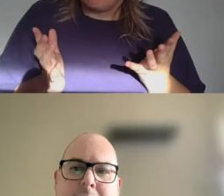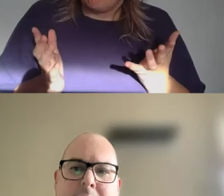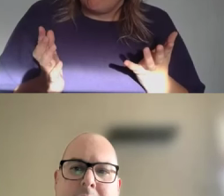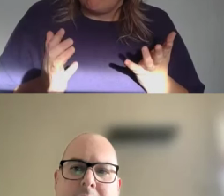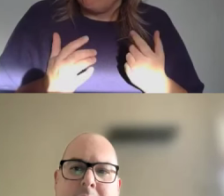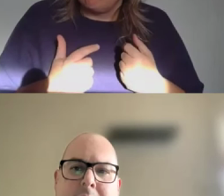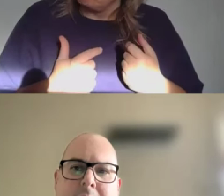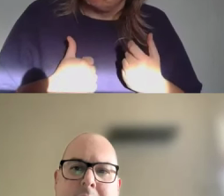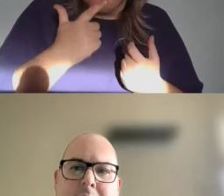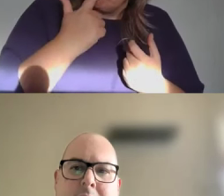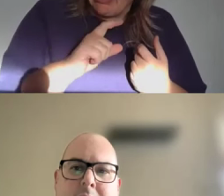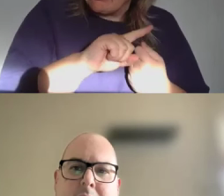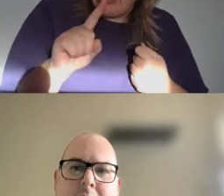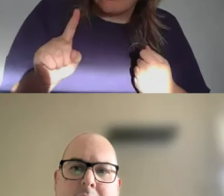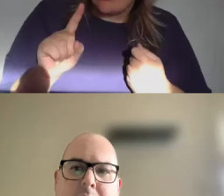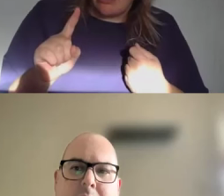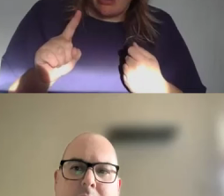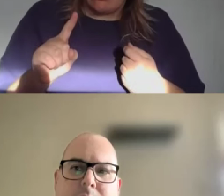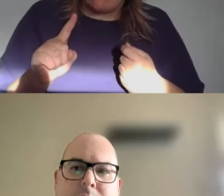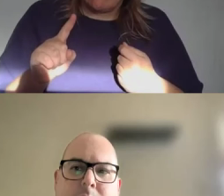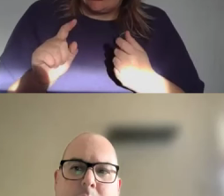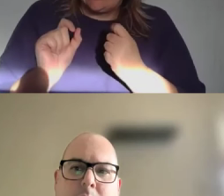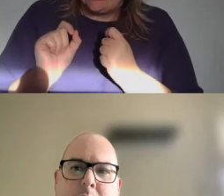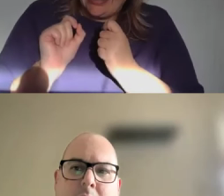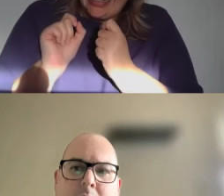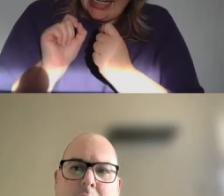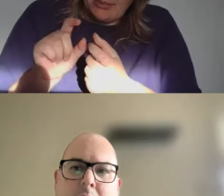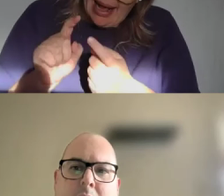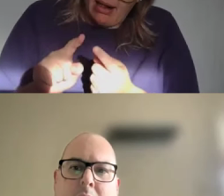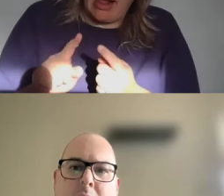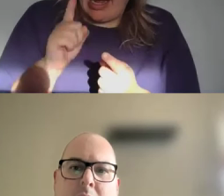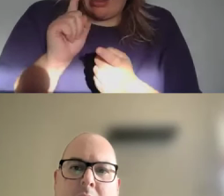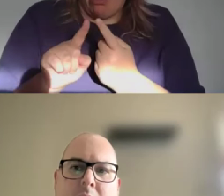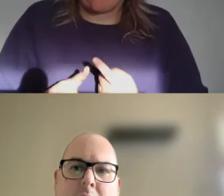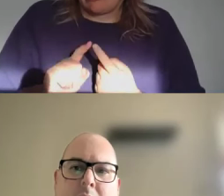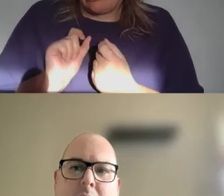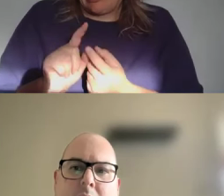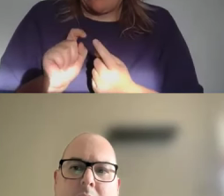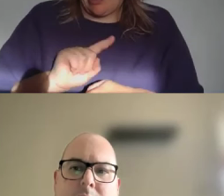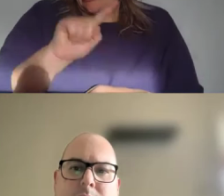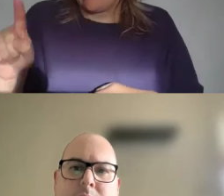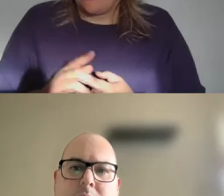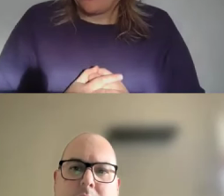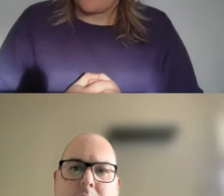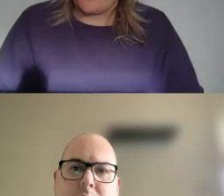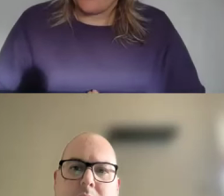I'm very happy to follow up in the email and share that as we email people post the webinar.